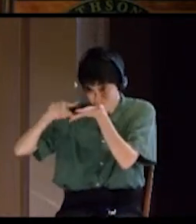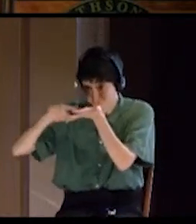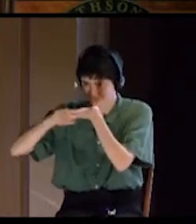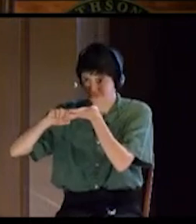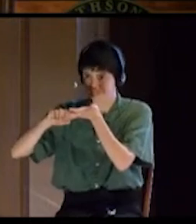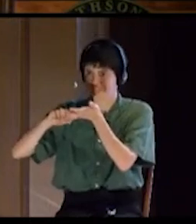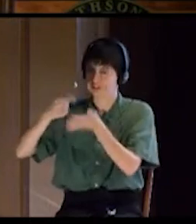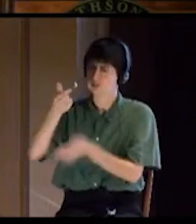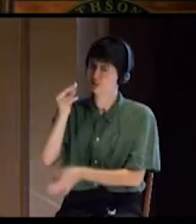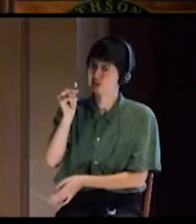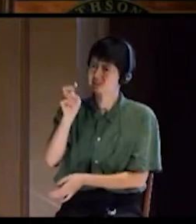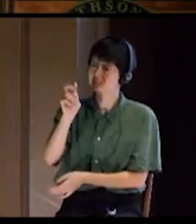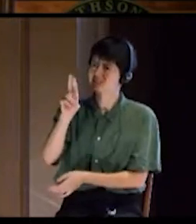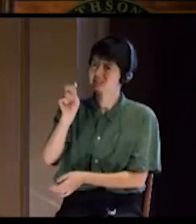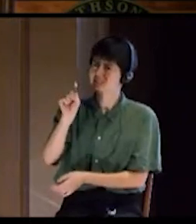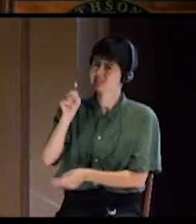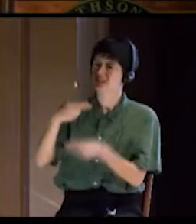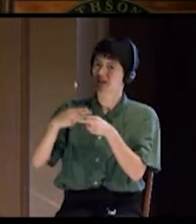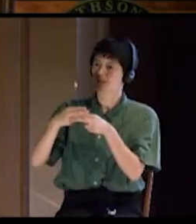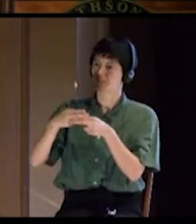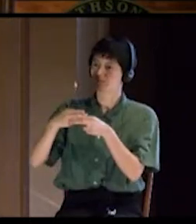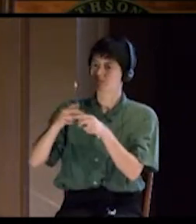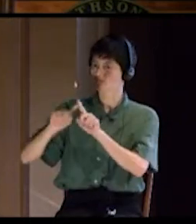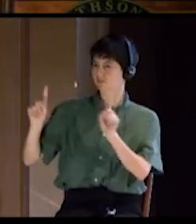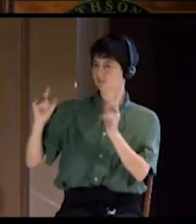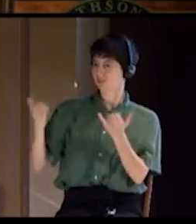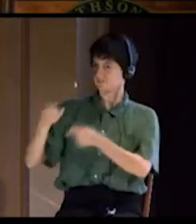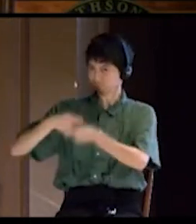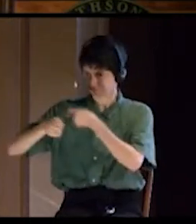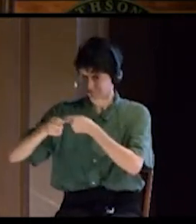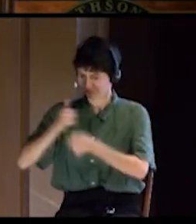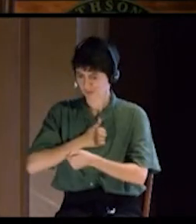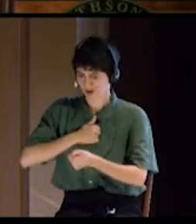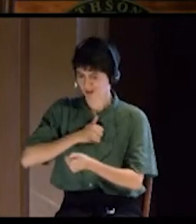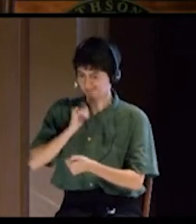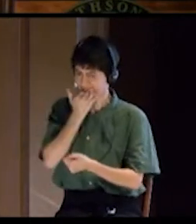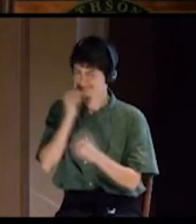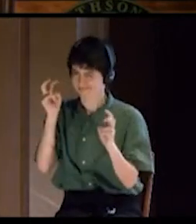But those are the figures that I have. But the shark responded to a lot of change.